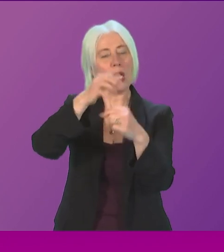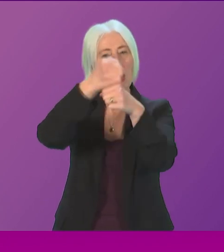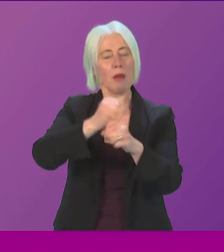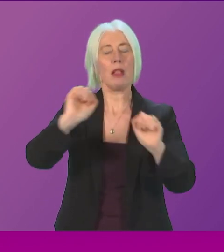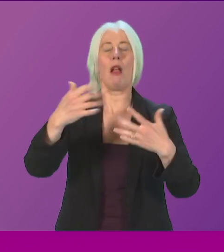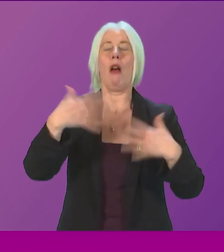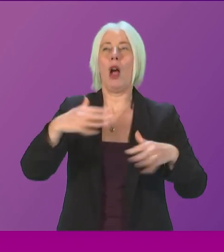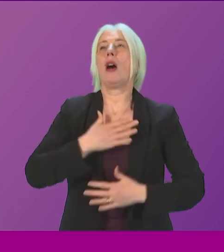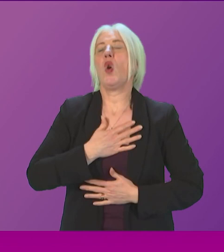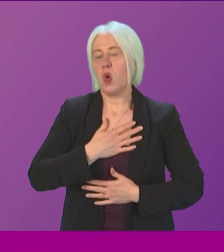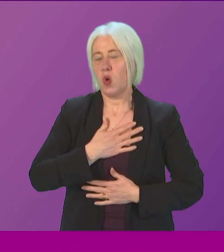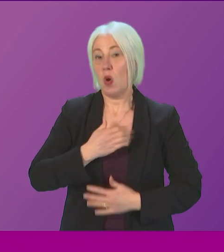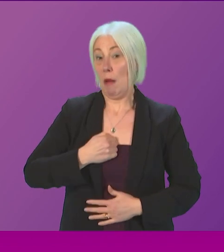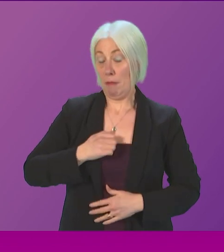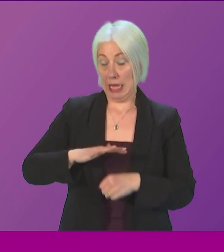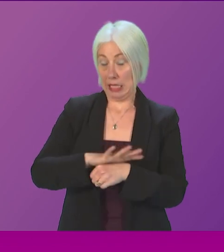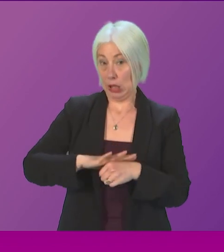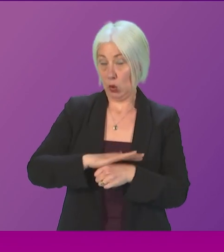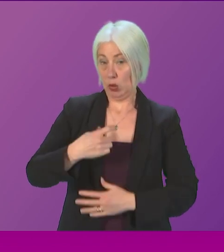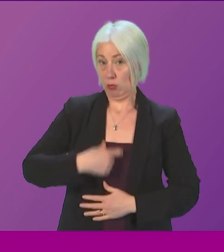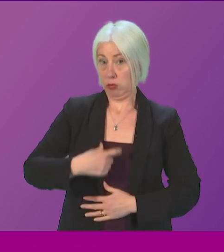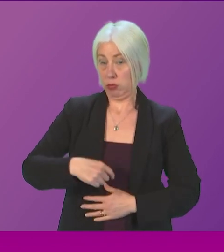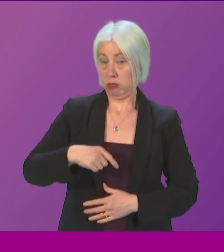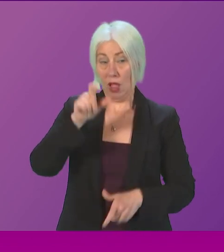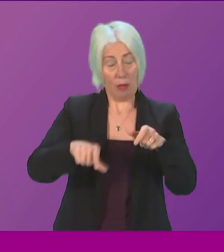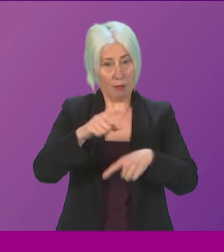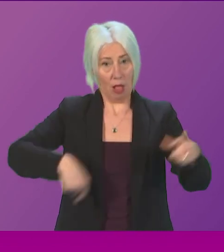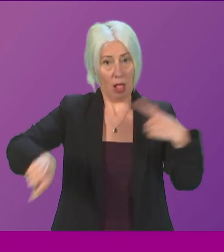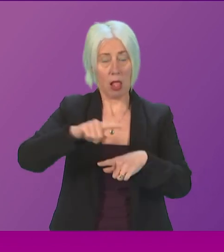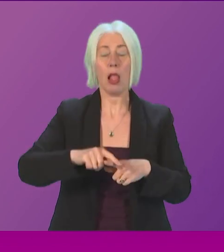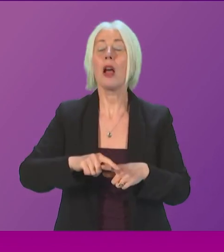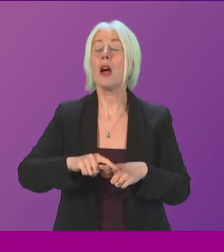My position, and the position of a great many of our citizens, was summarised succinctly